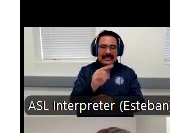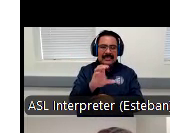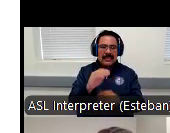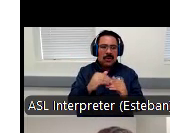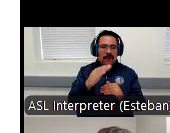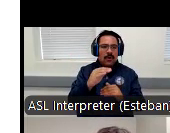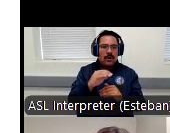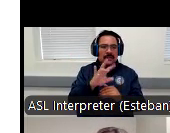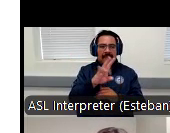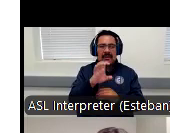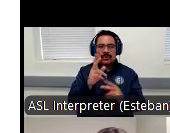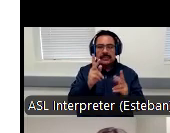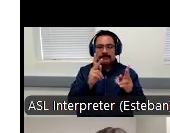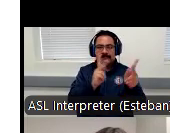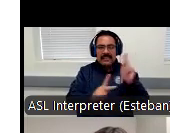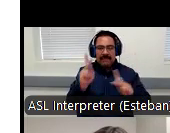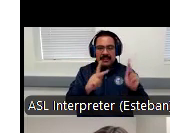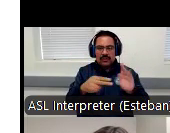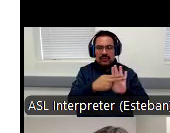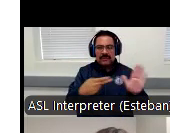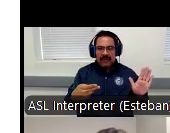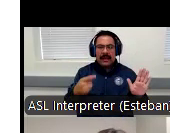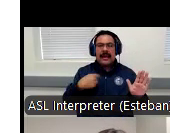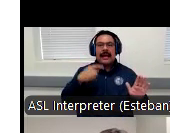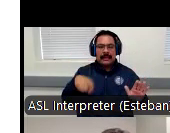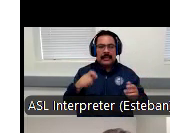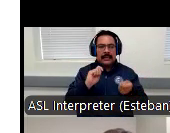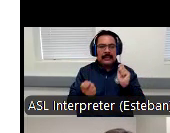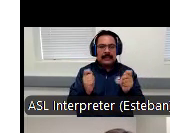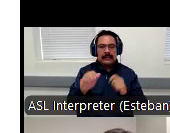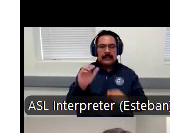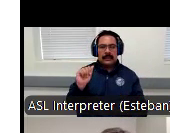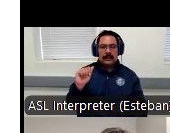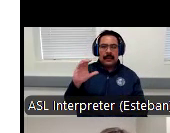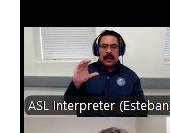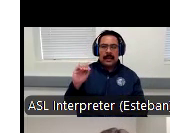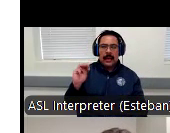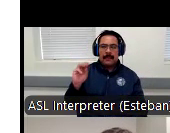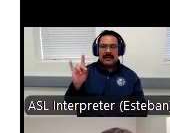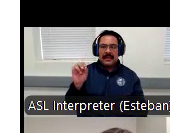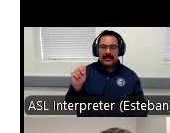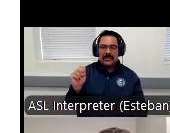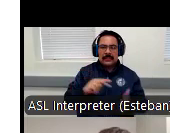the DNC have identified an accommodation need. An accommodation is a change or a modification